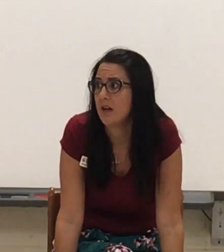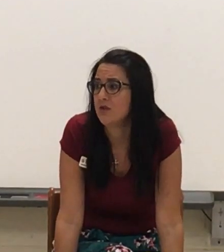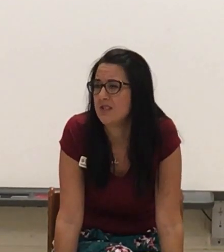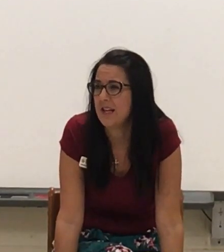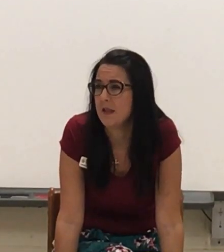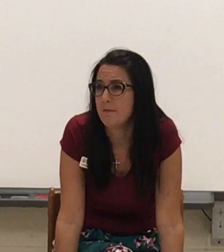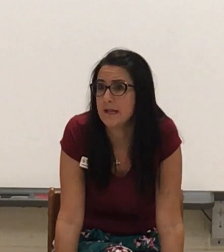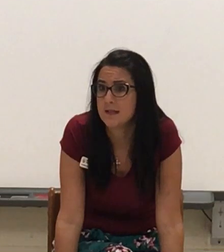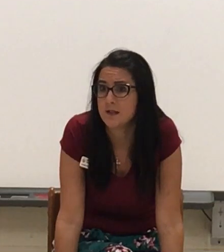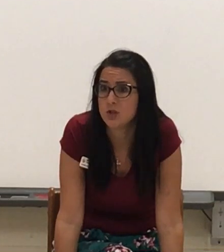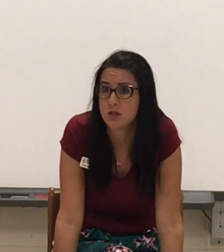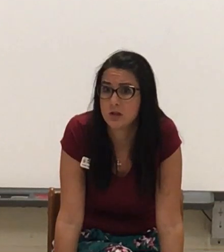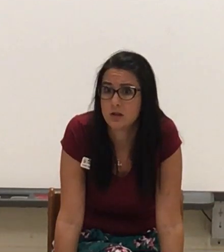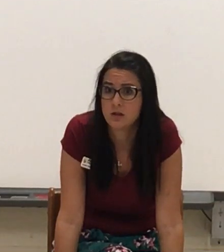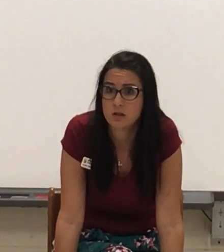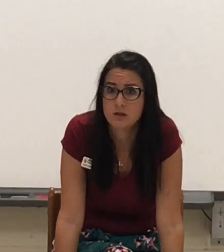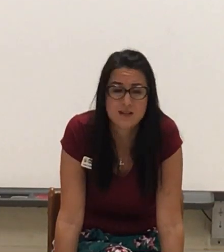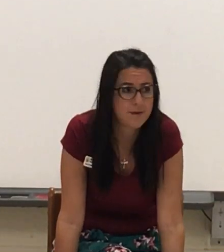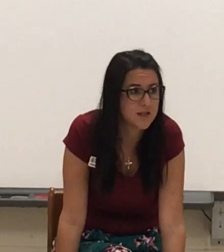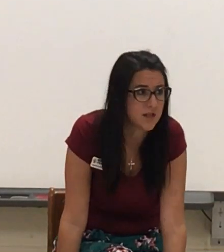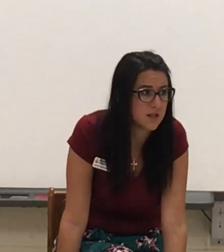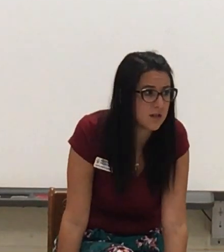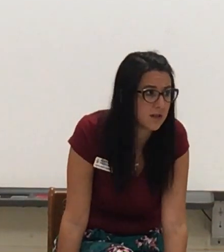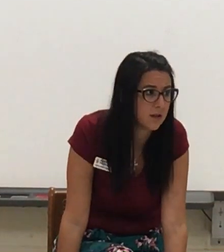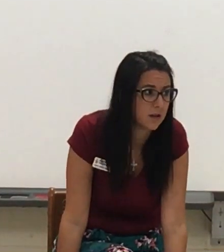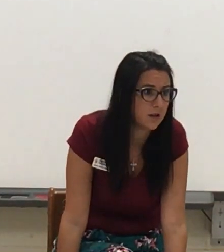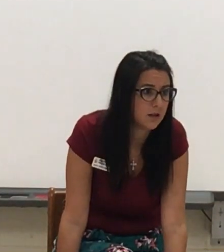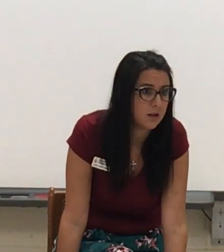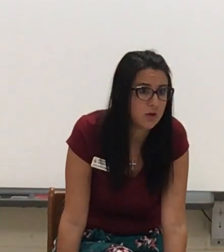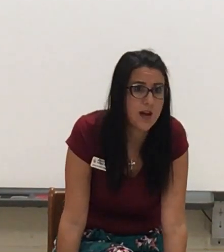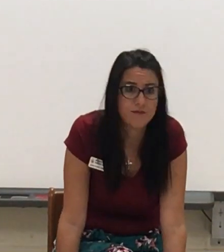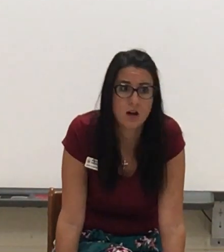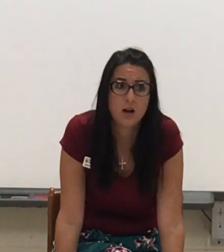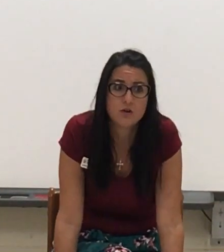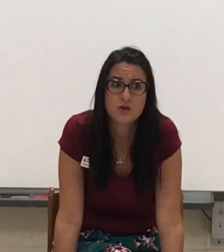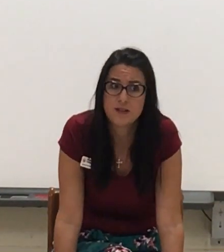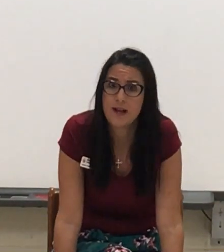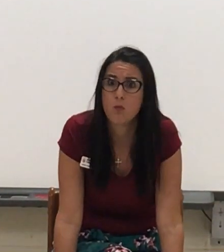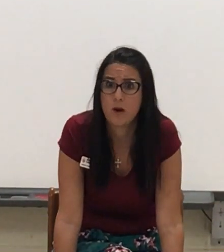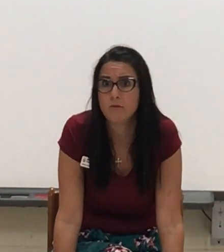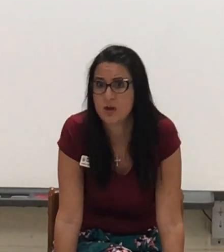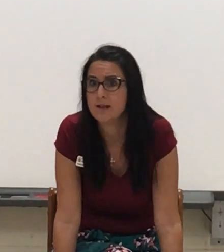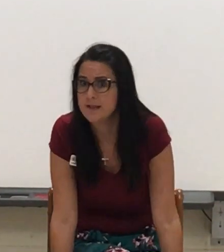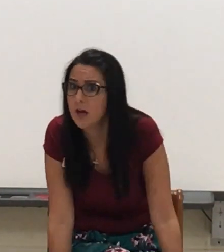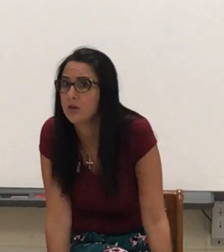to understand the message. Does that make sense? You have to understand what I'm trying